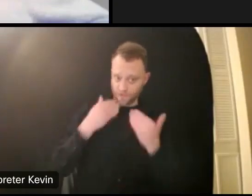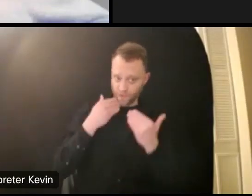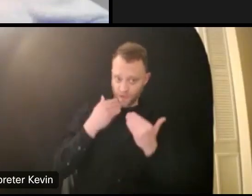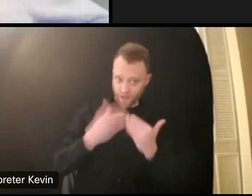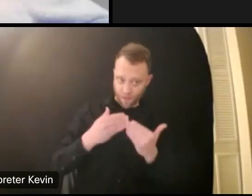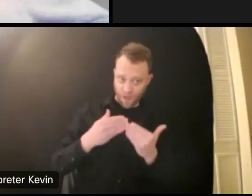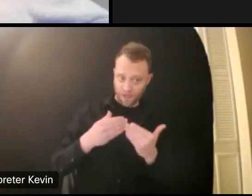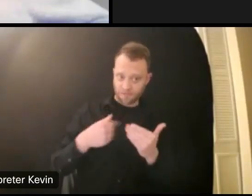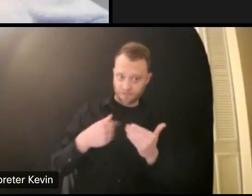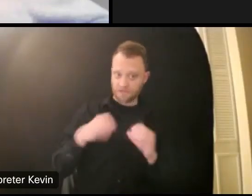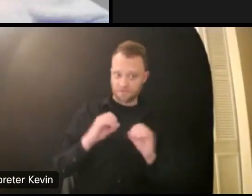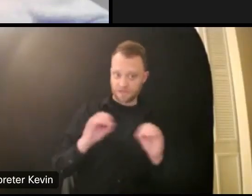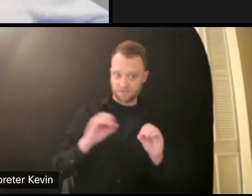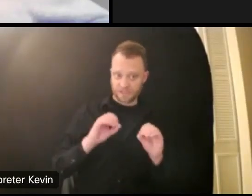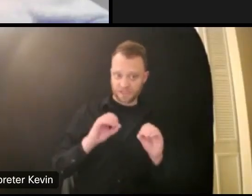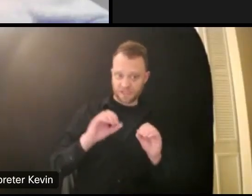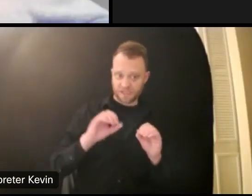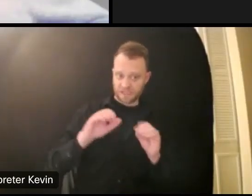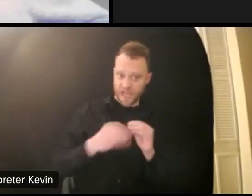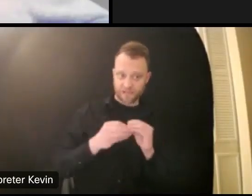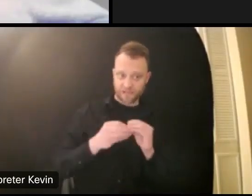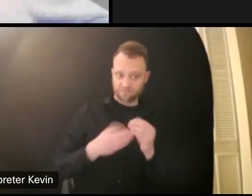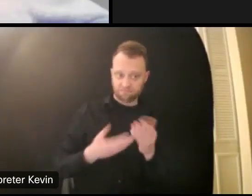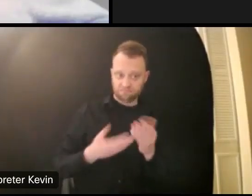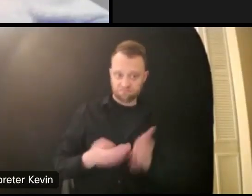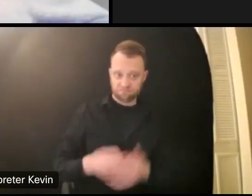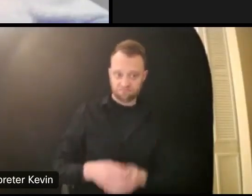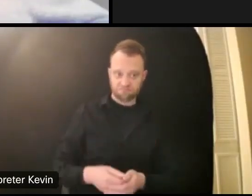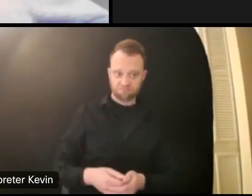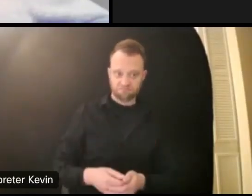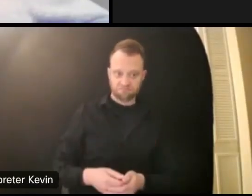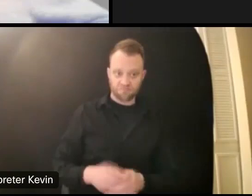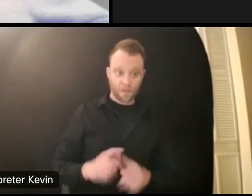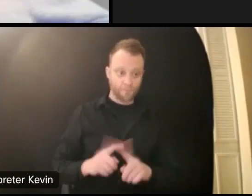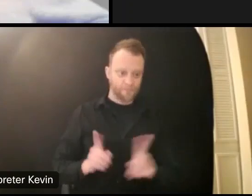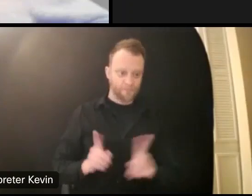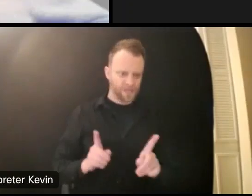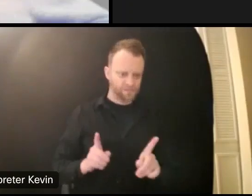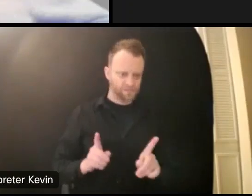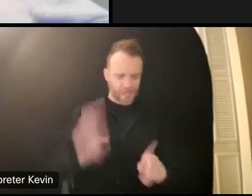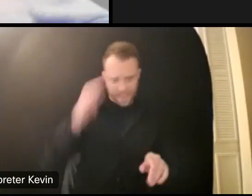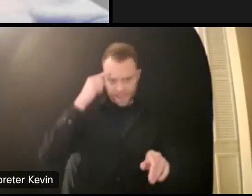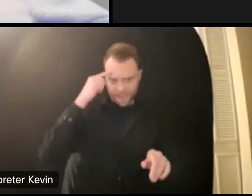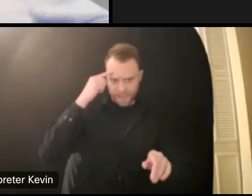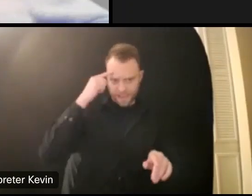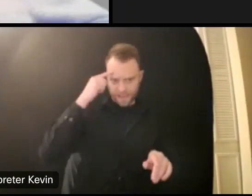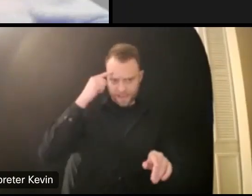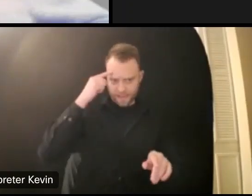anything else to to offer. But you know, I think it just goes It goes back to,